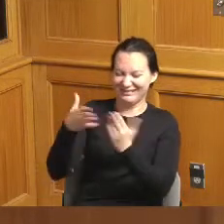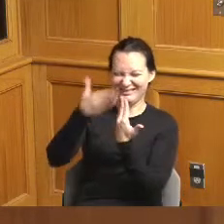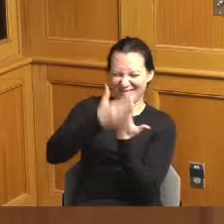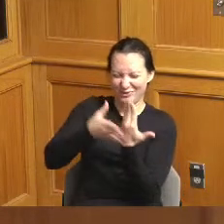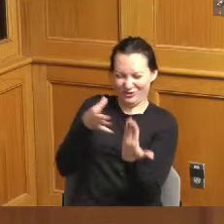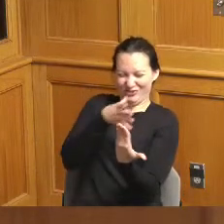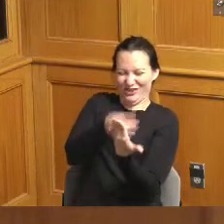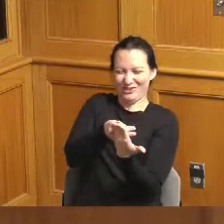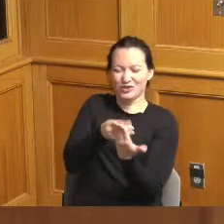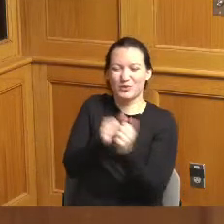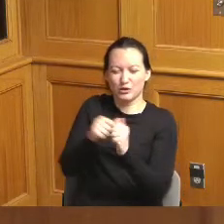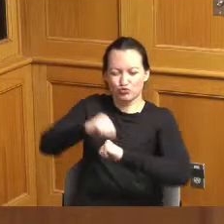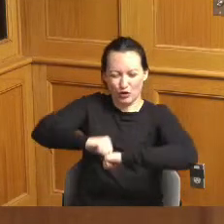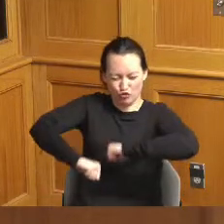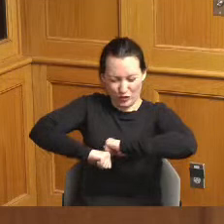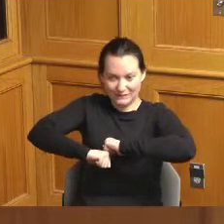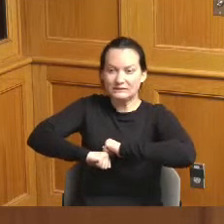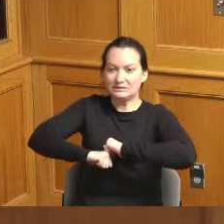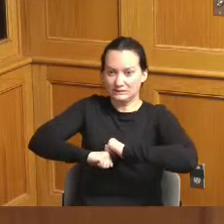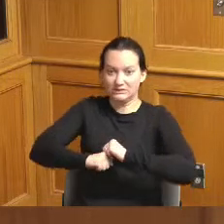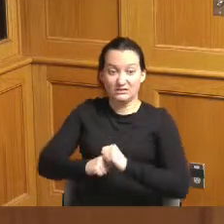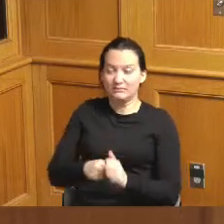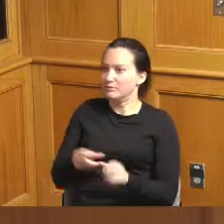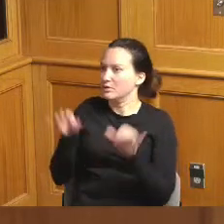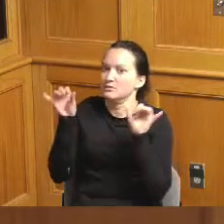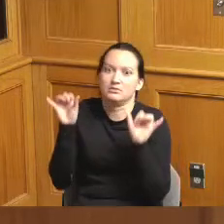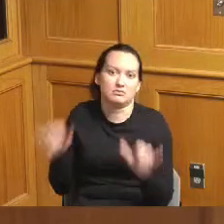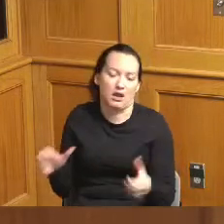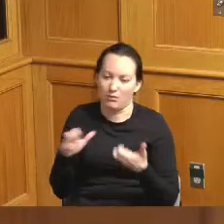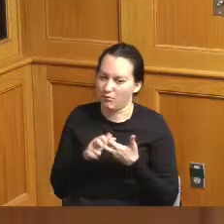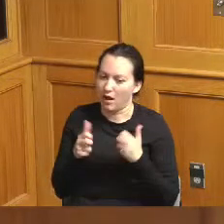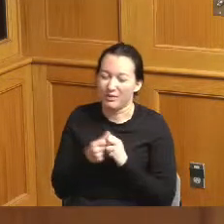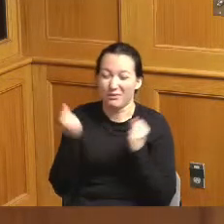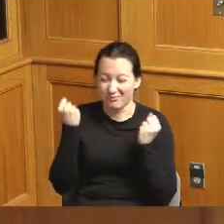structure of the building so we have this same issue with a lot of different buildings in the